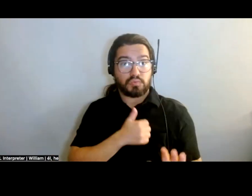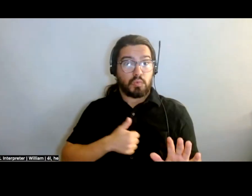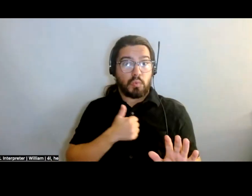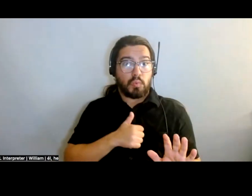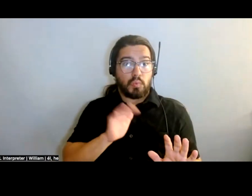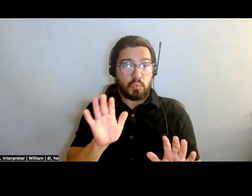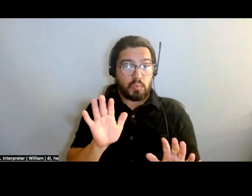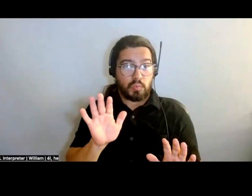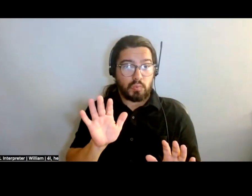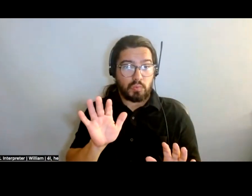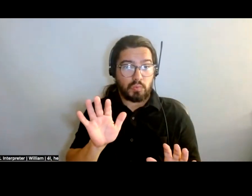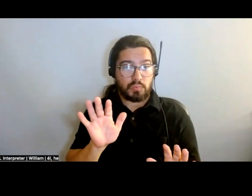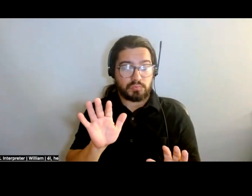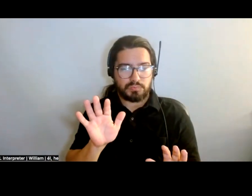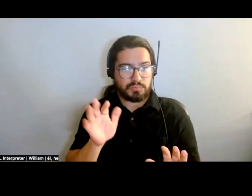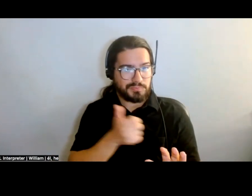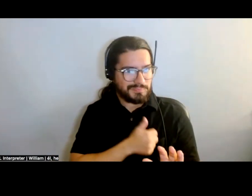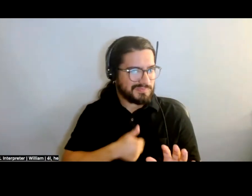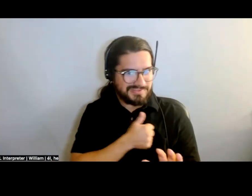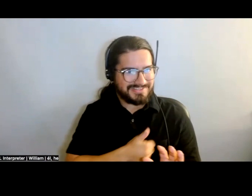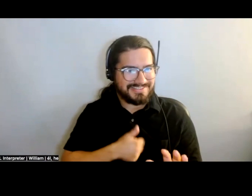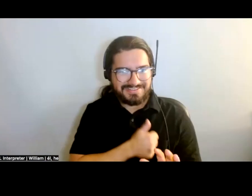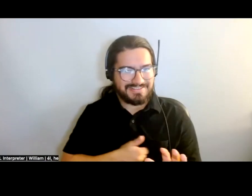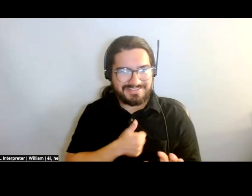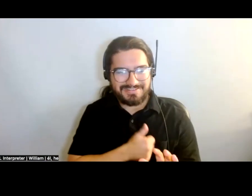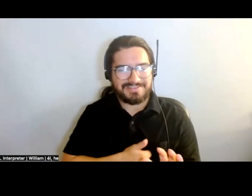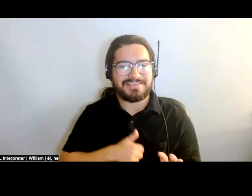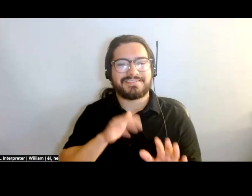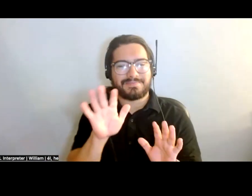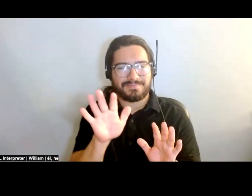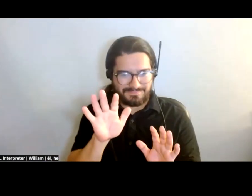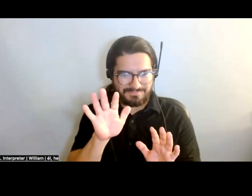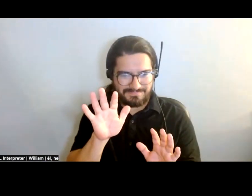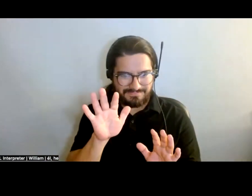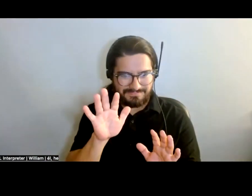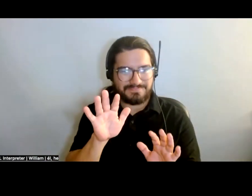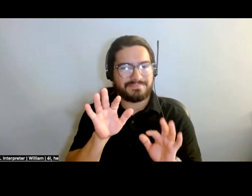de cráneos— Oh, sorry!